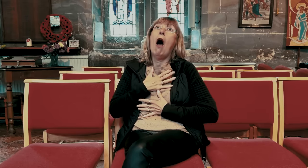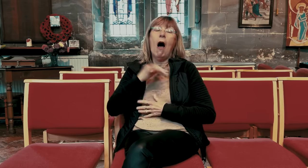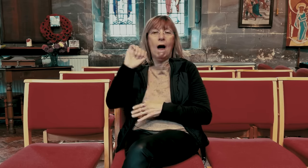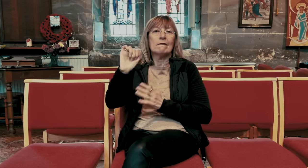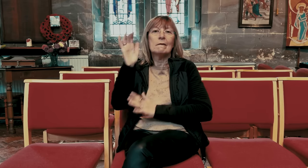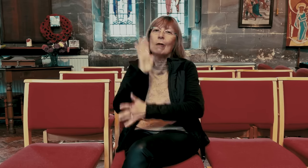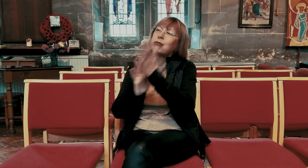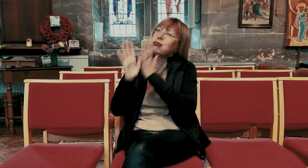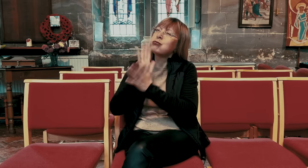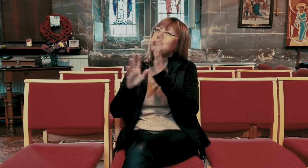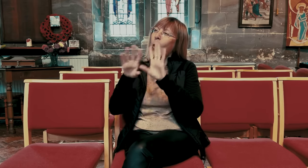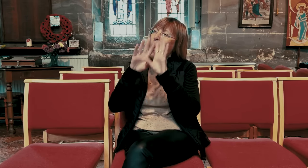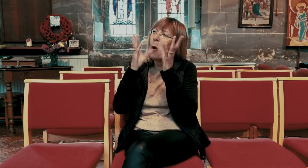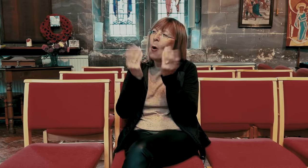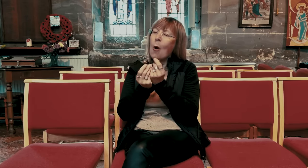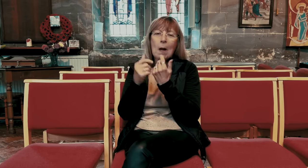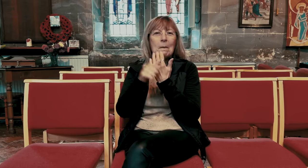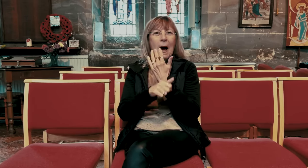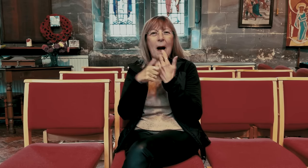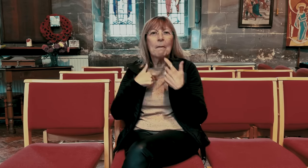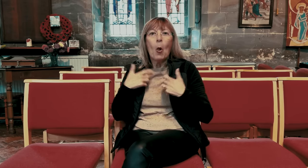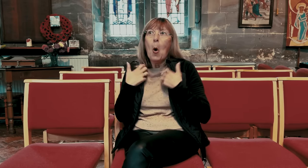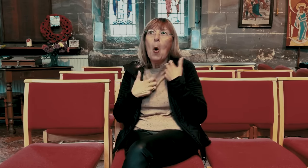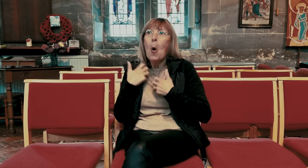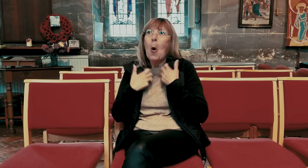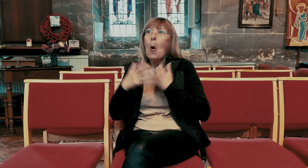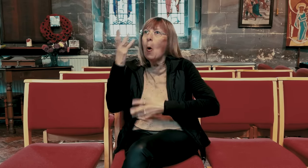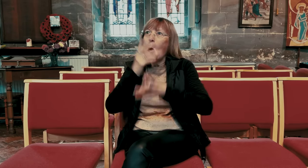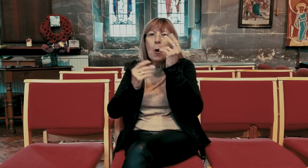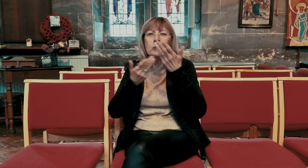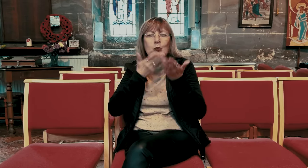so I loved watching her signing the Bible stories from the Old Testament.